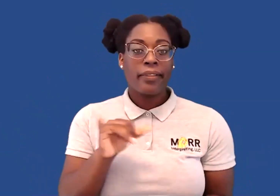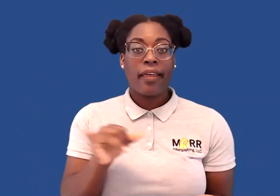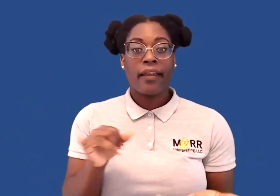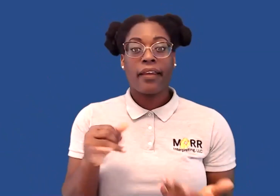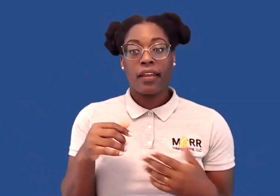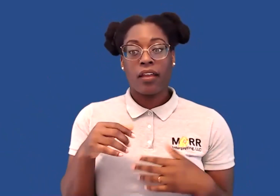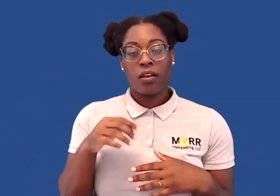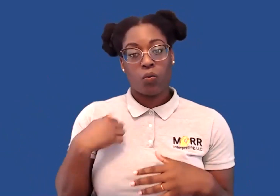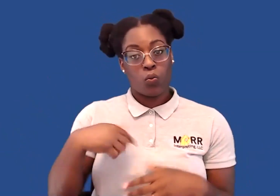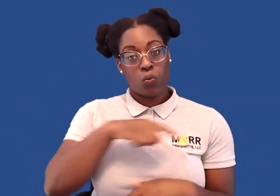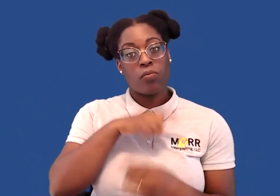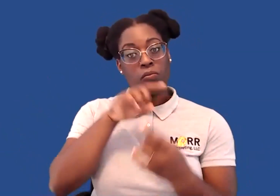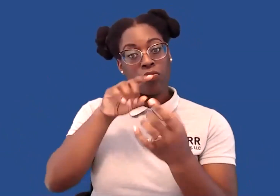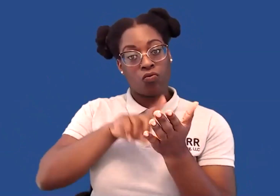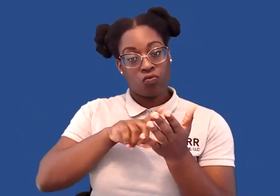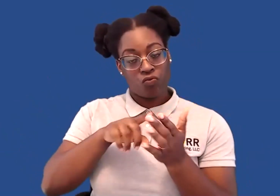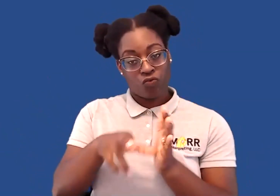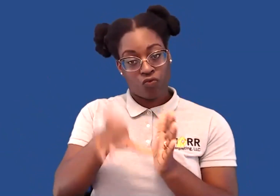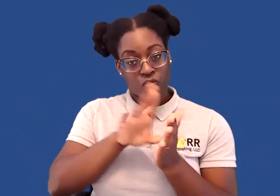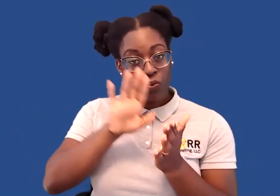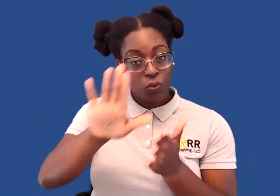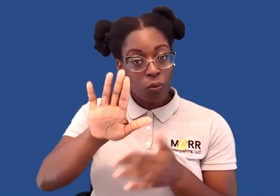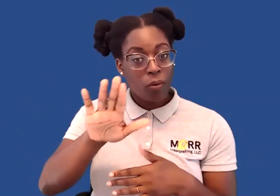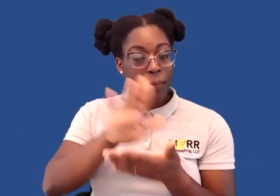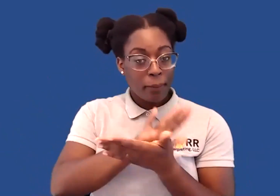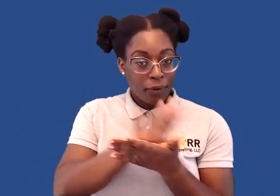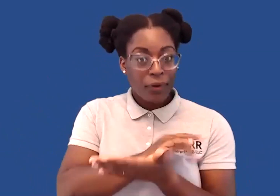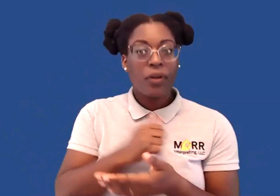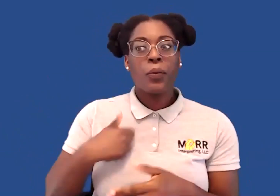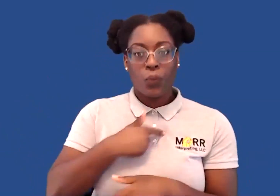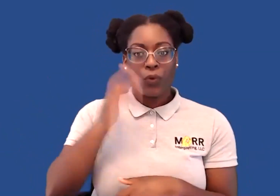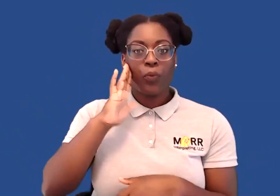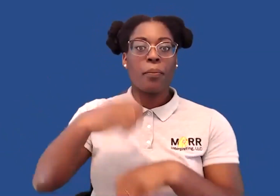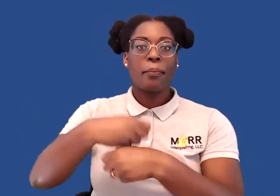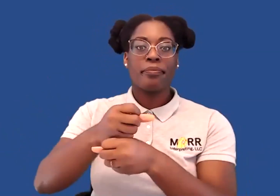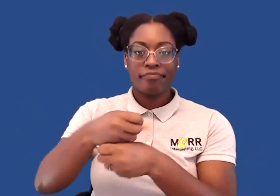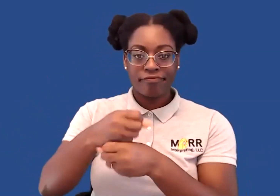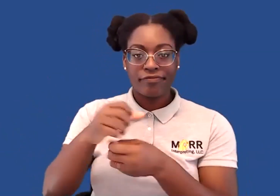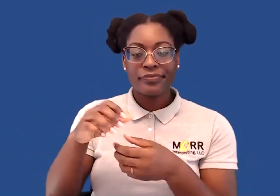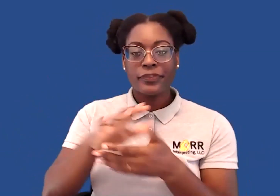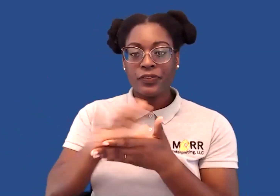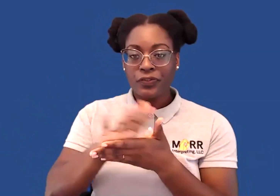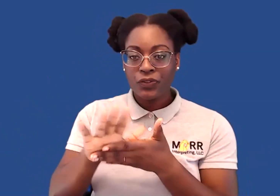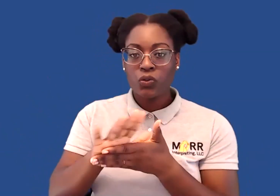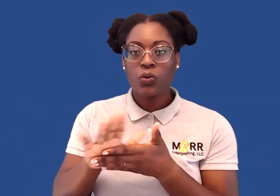a personalized video where we'll talk about revisions and ideas and feedback,